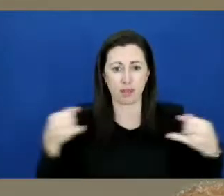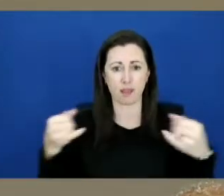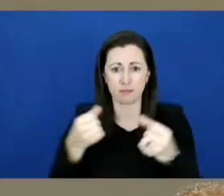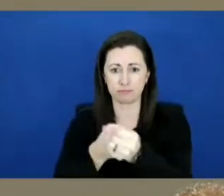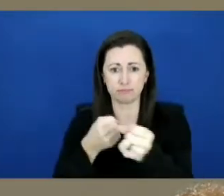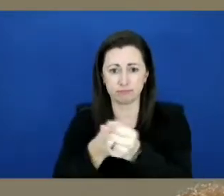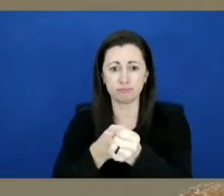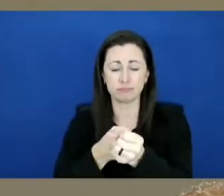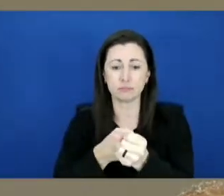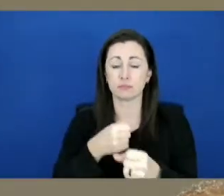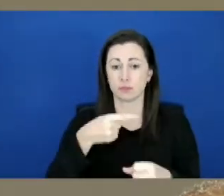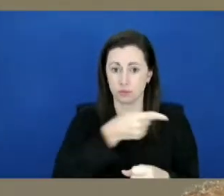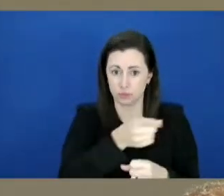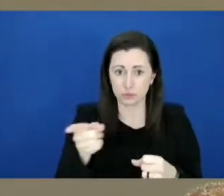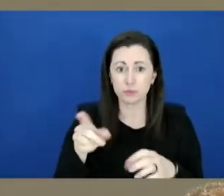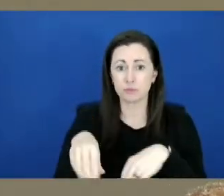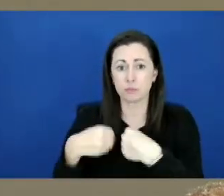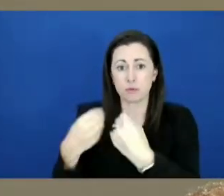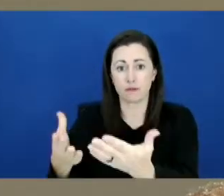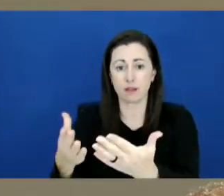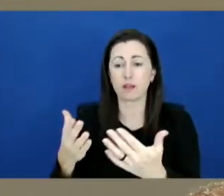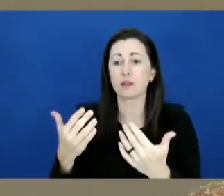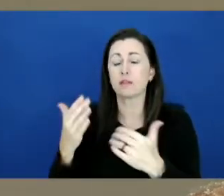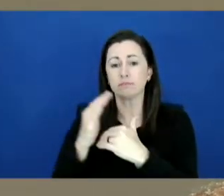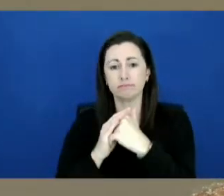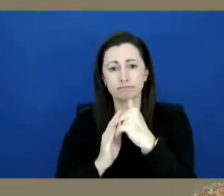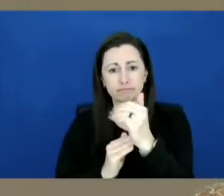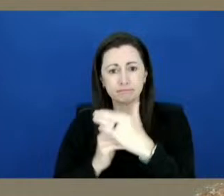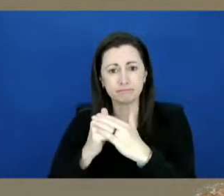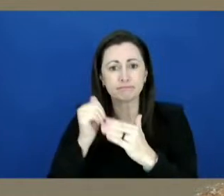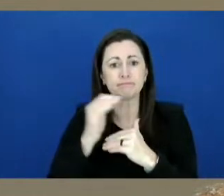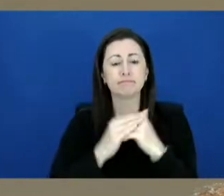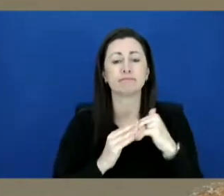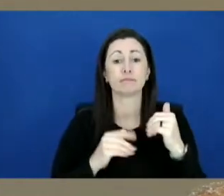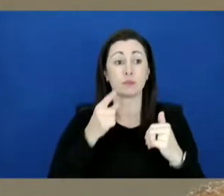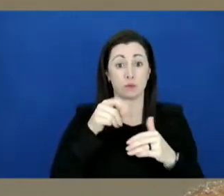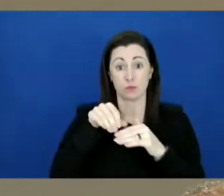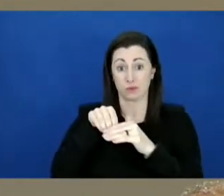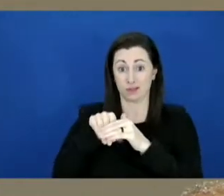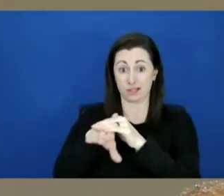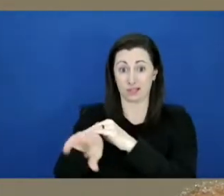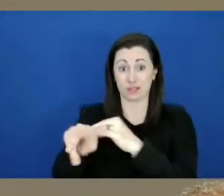ON FRONTLINES, AND YOU'RE